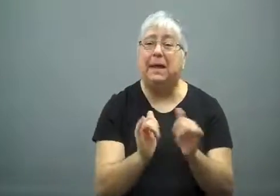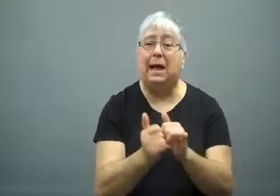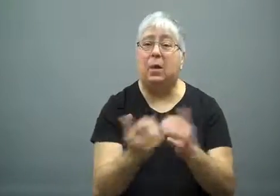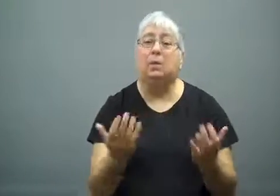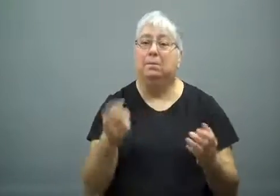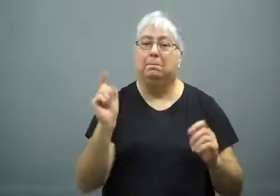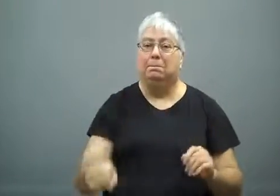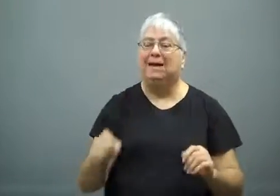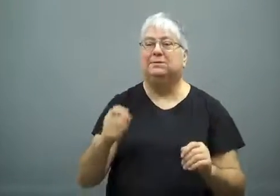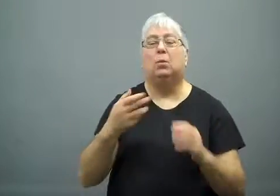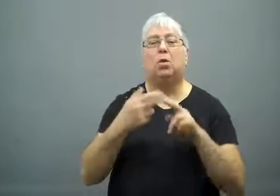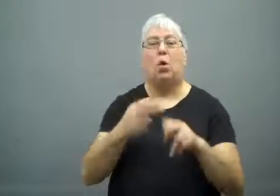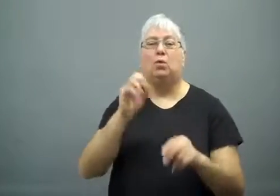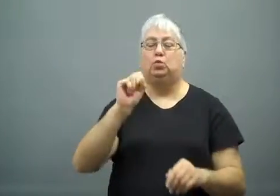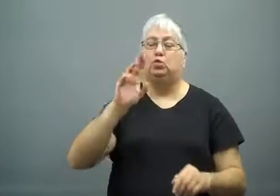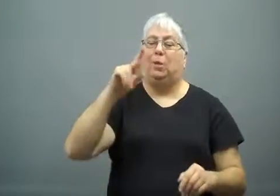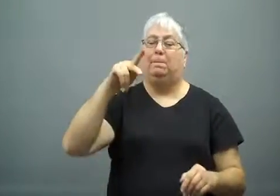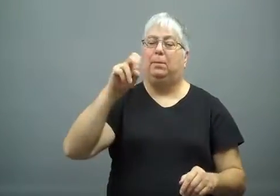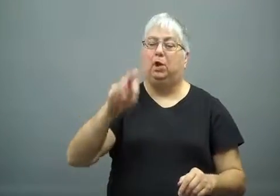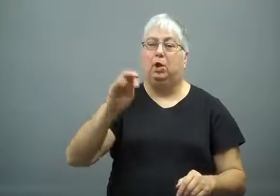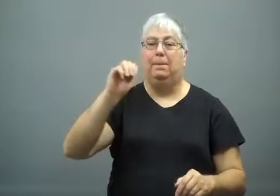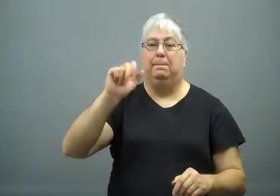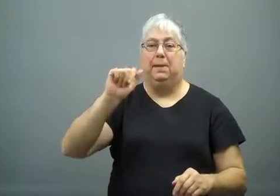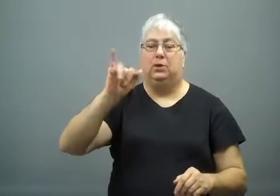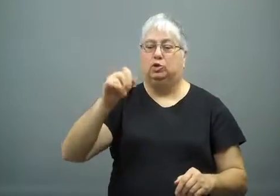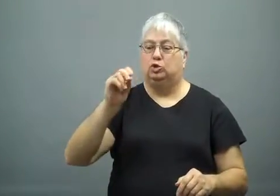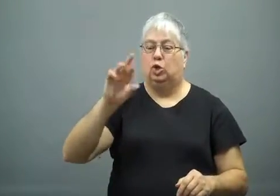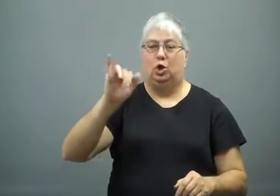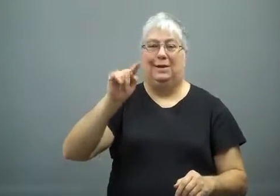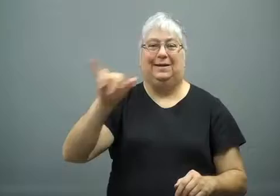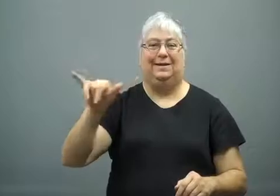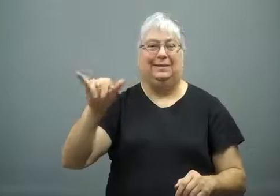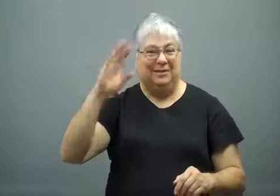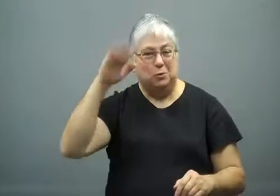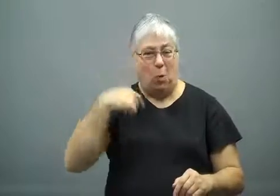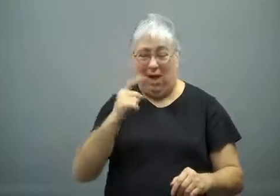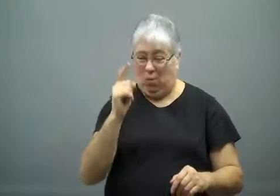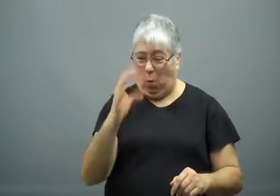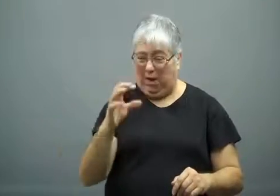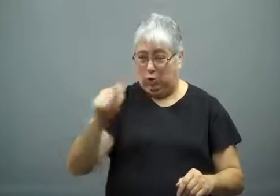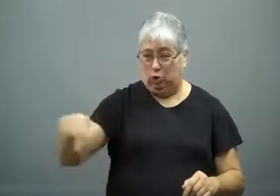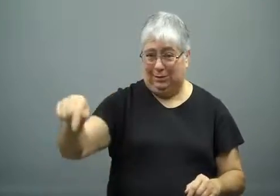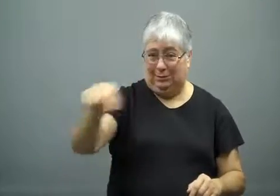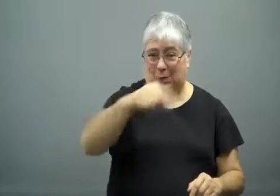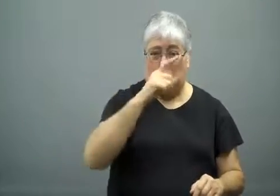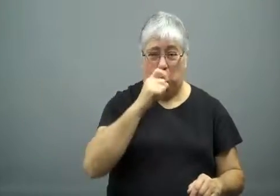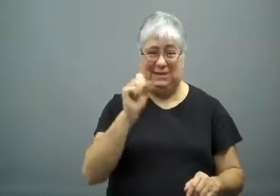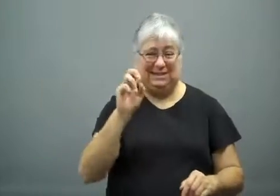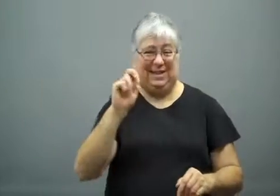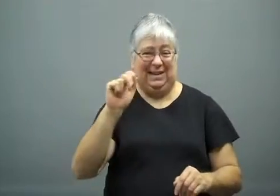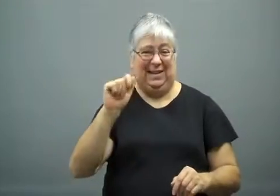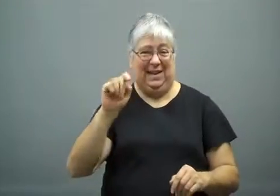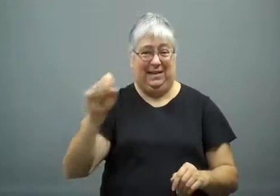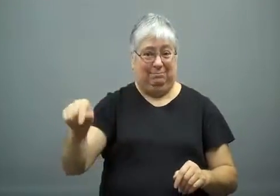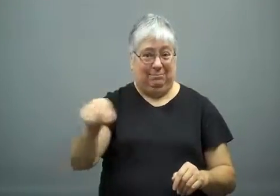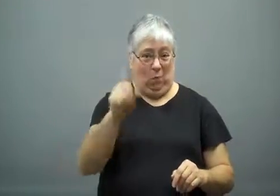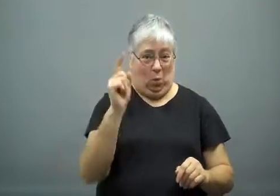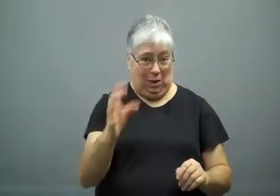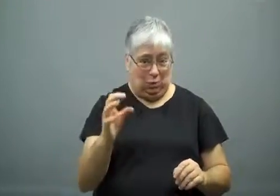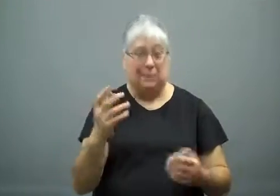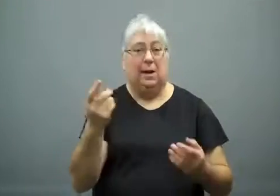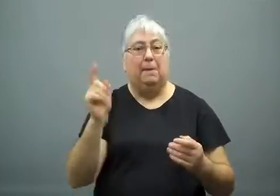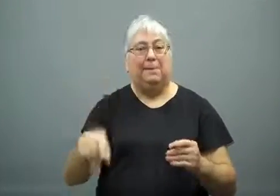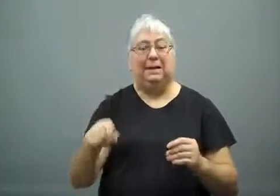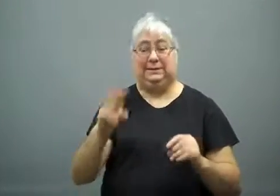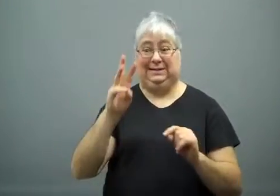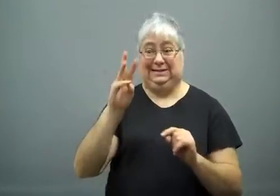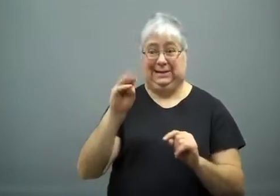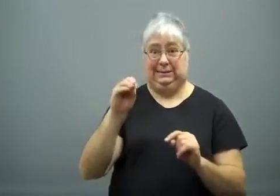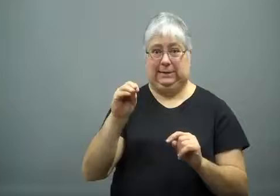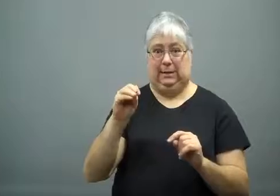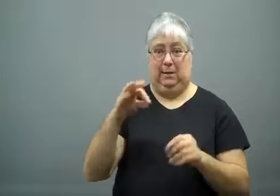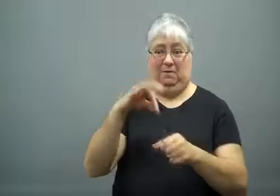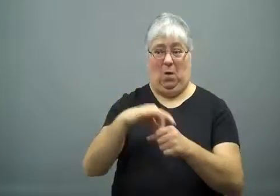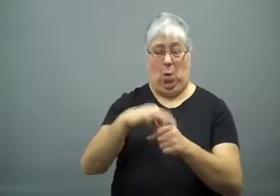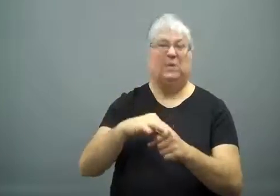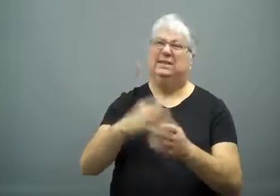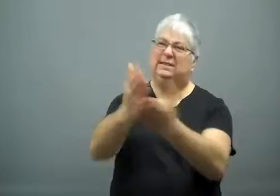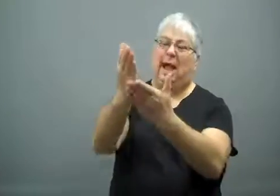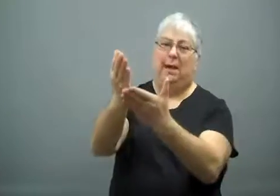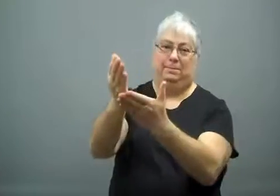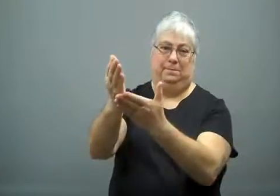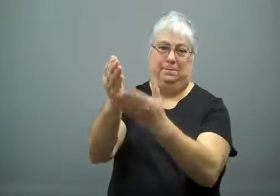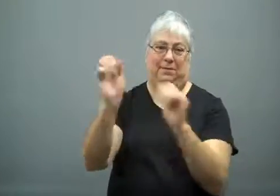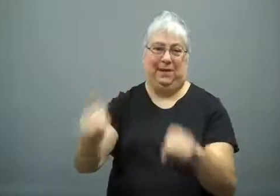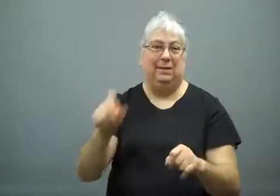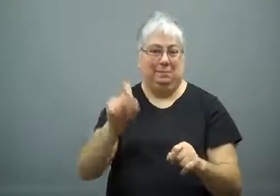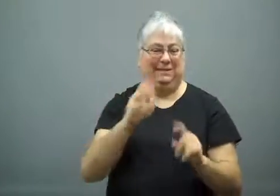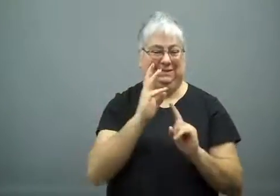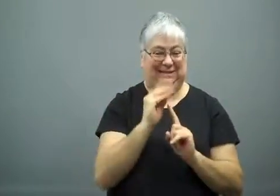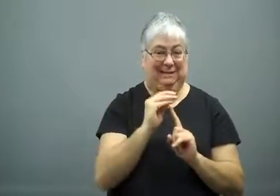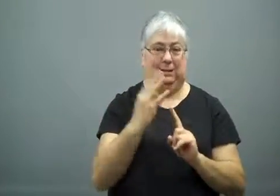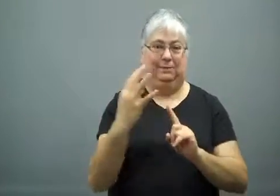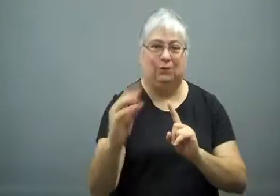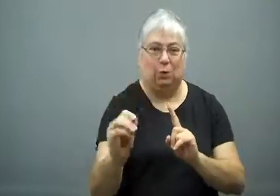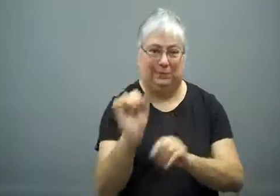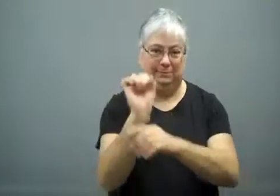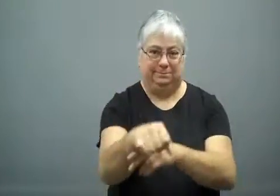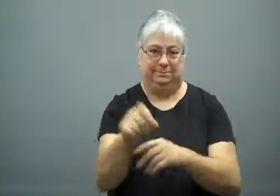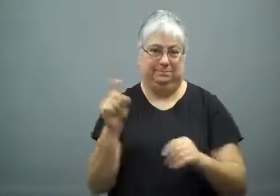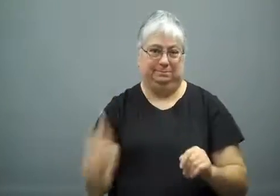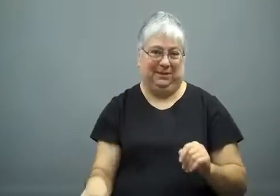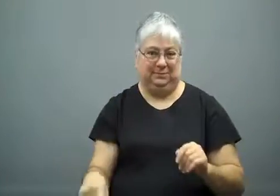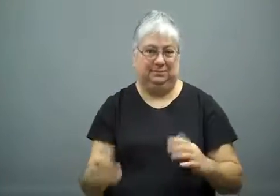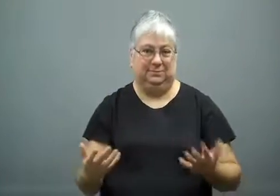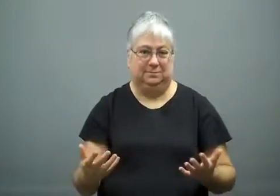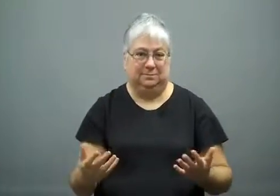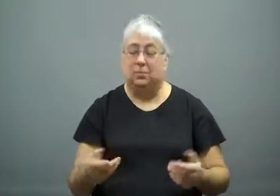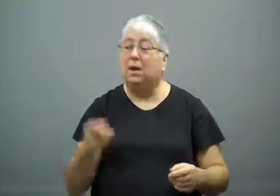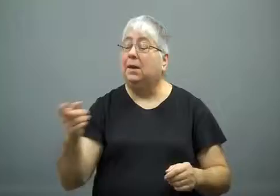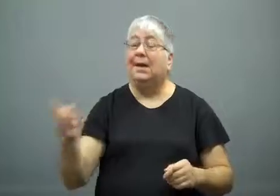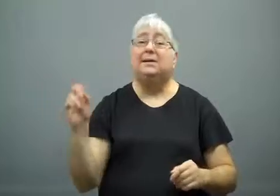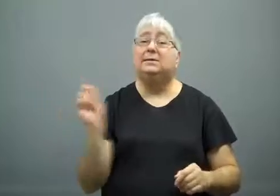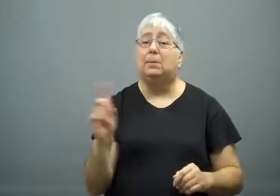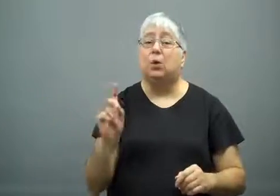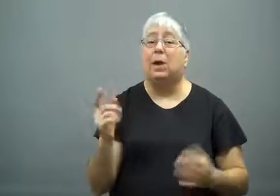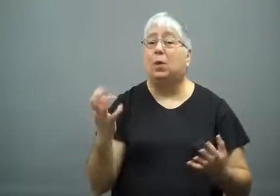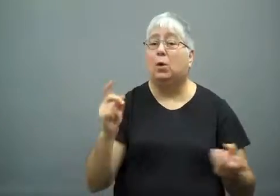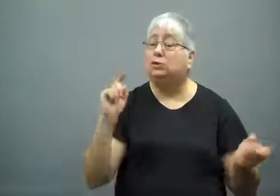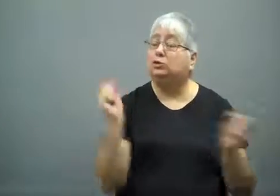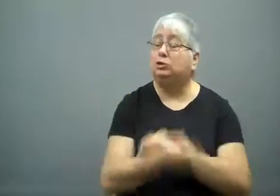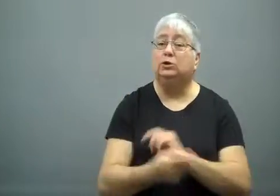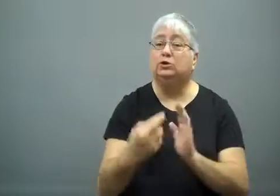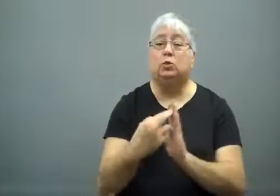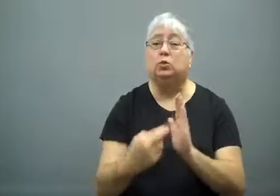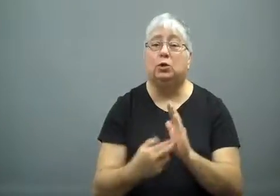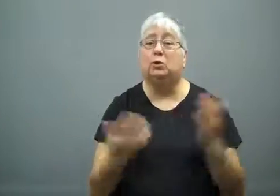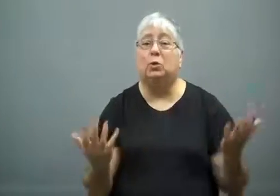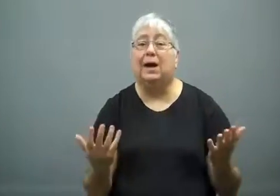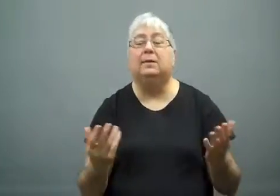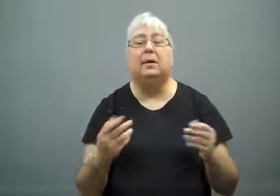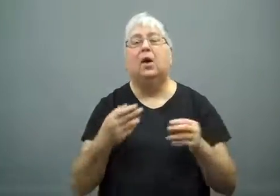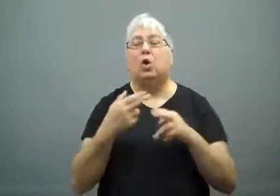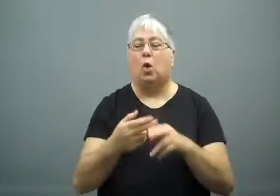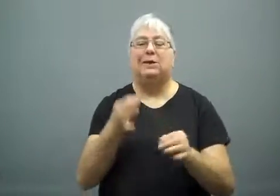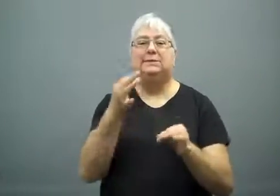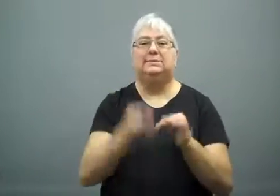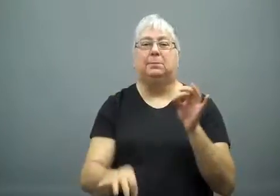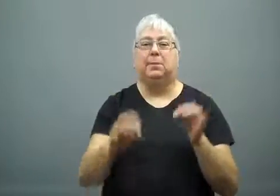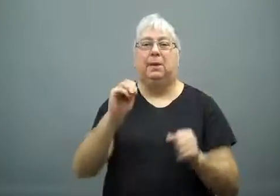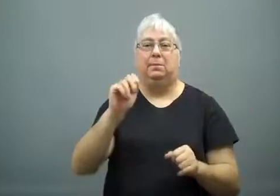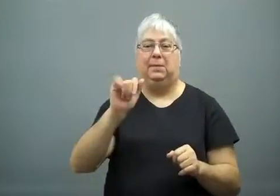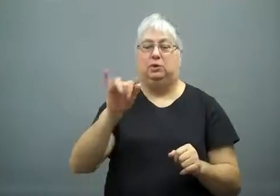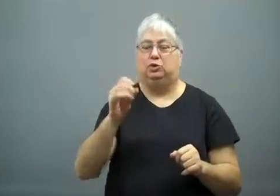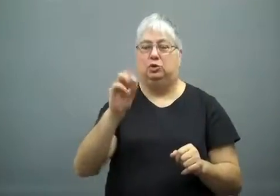is by a supermajority, meaning 60 out of 100 senators must vote to stop it.